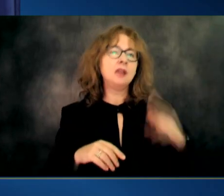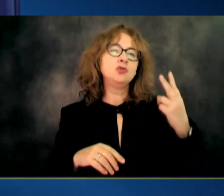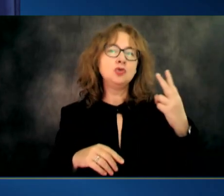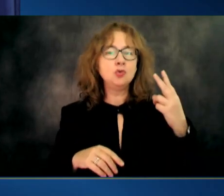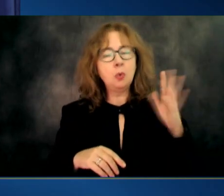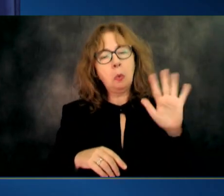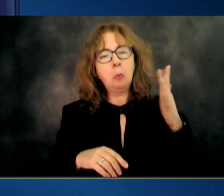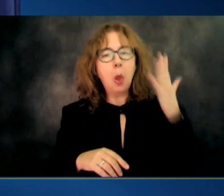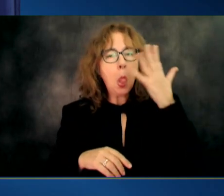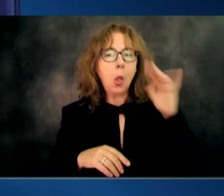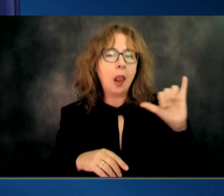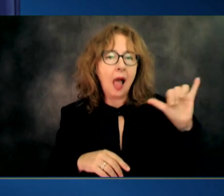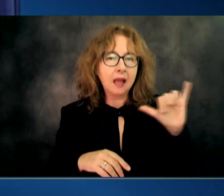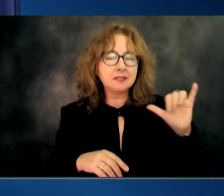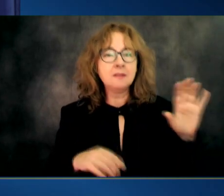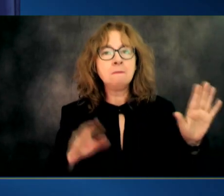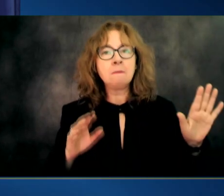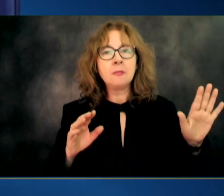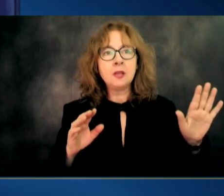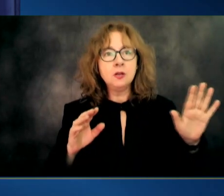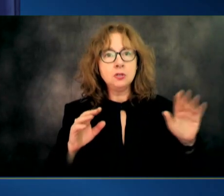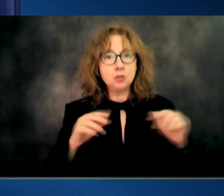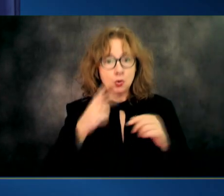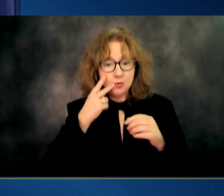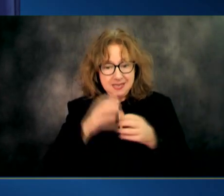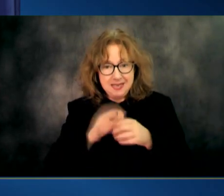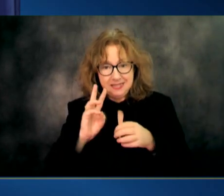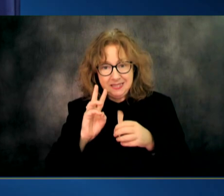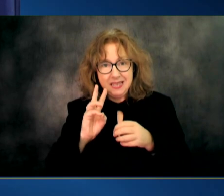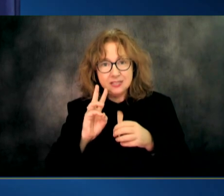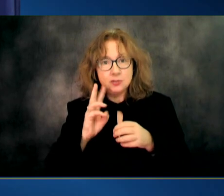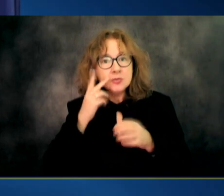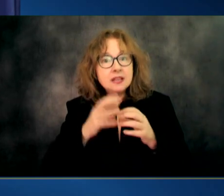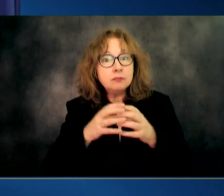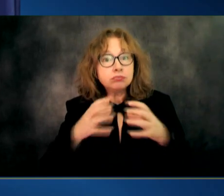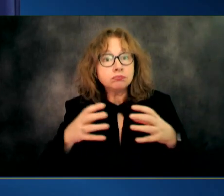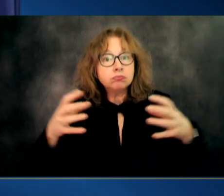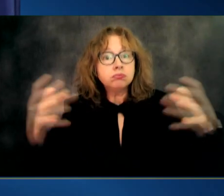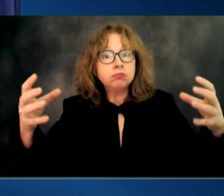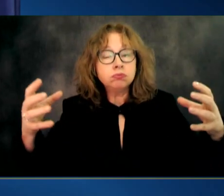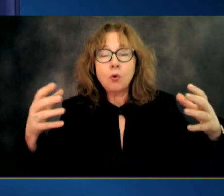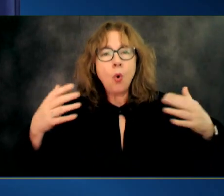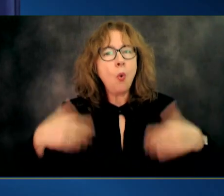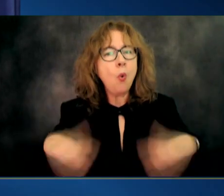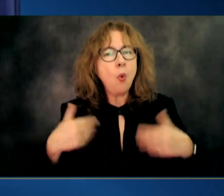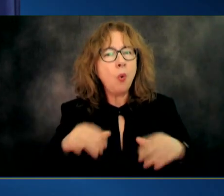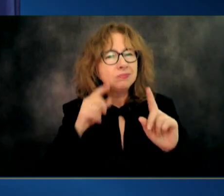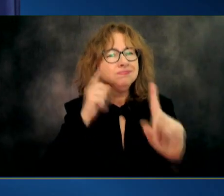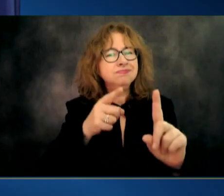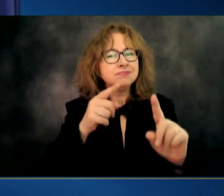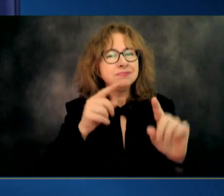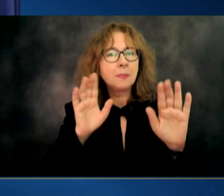to see this scale up even beyond that would be amazing. And so, we're really trying to make sure that the measures that are put in place now